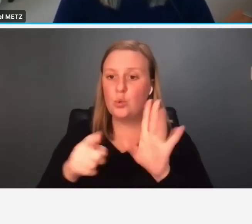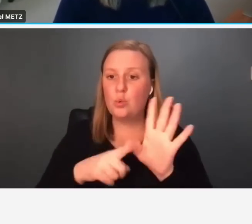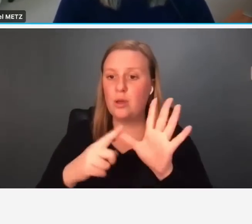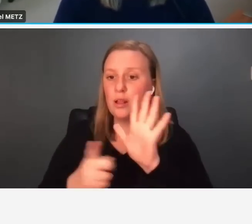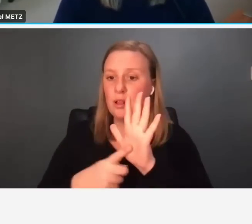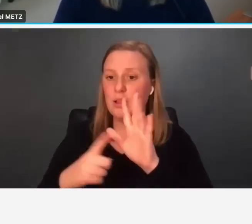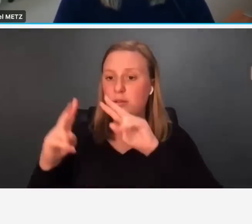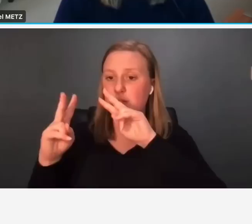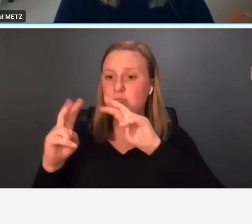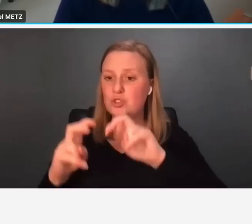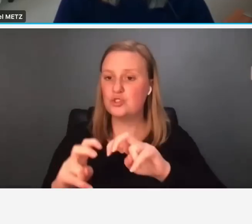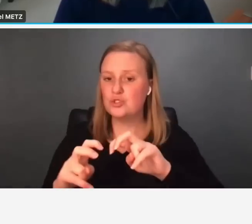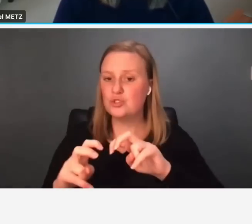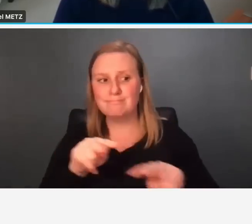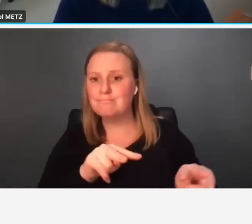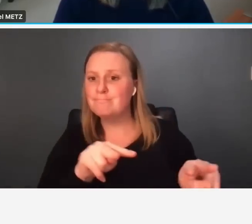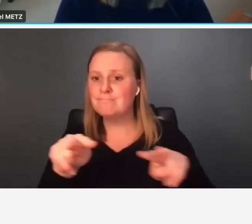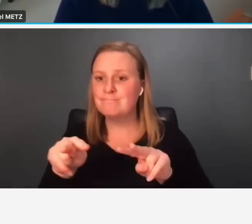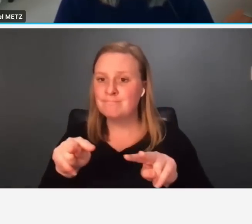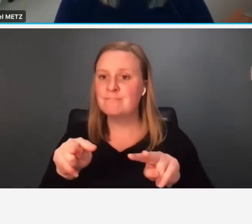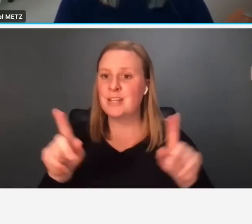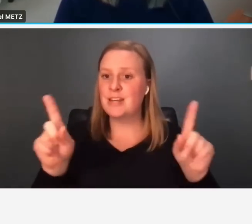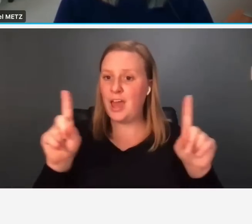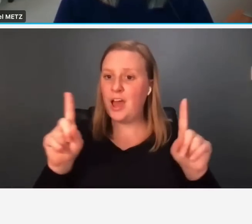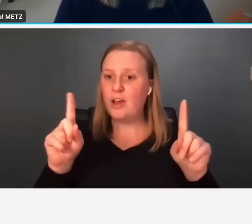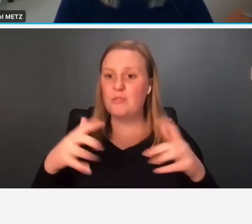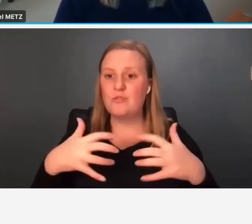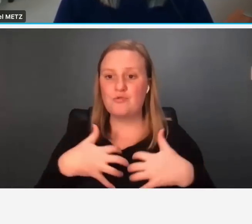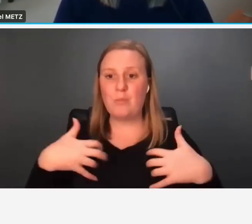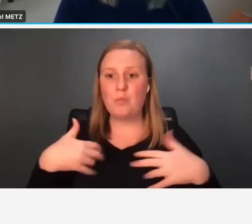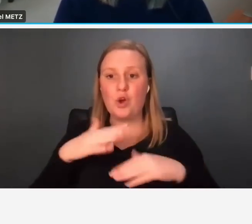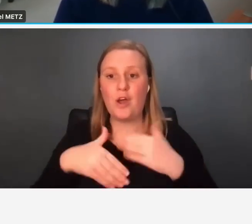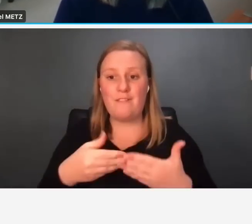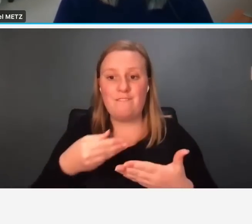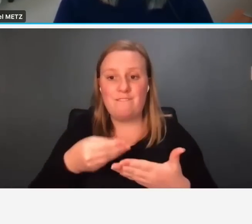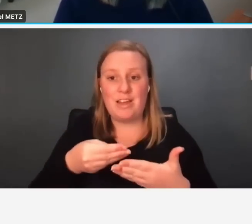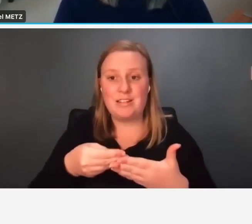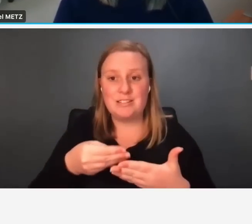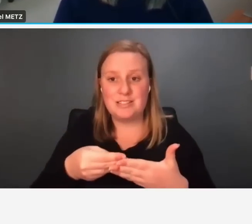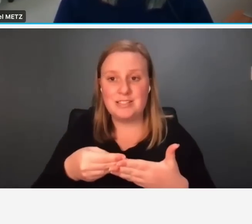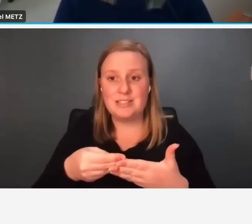current framework is about funding was correct. At the time the 1997 Act was introduced its primary